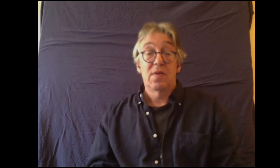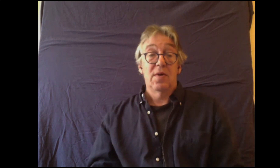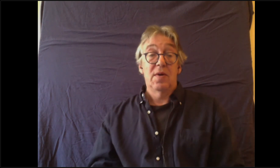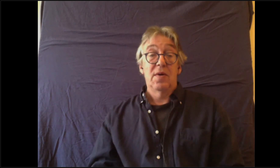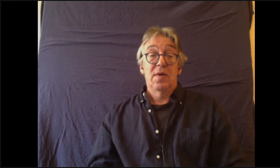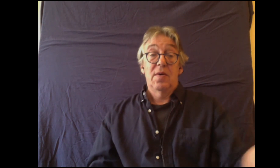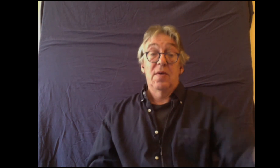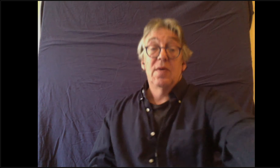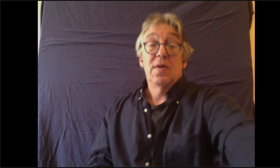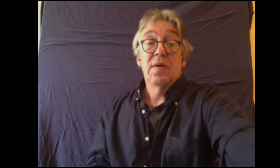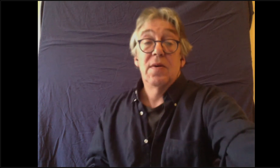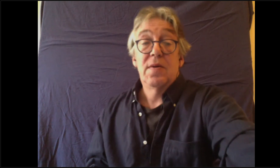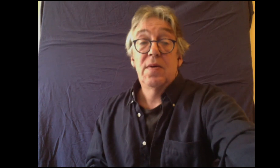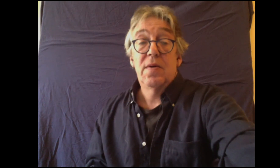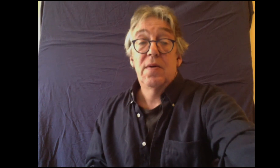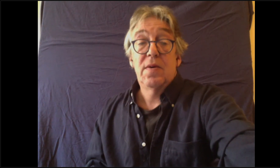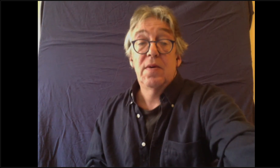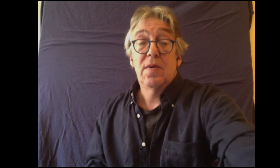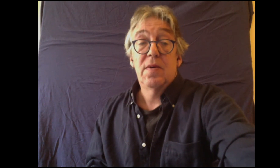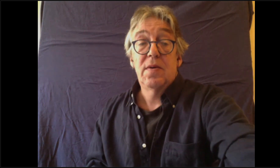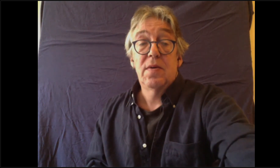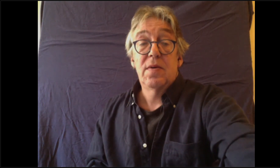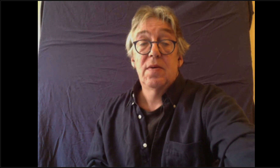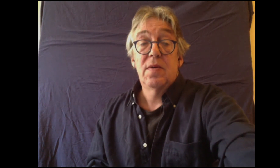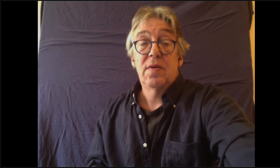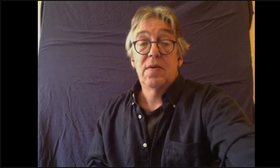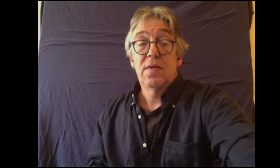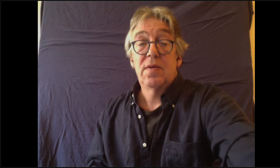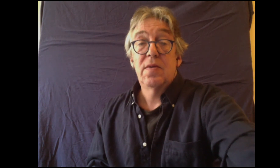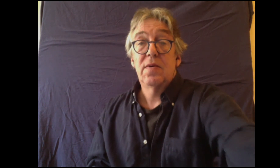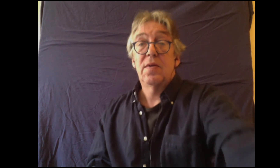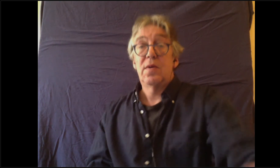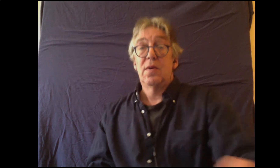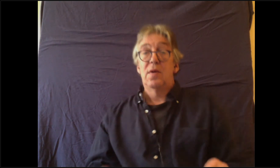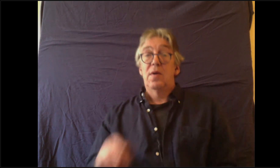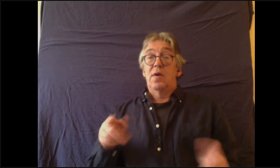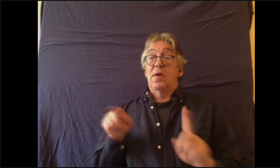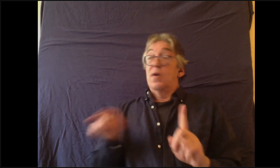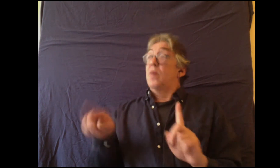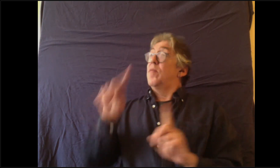Someone is asking what is your view of NGOs in supporting DPOs?